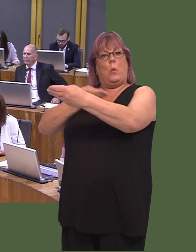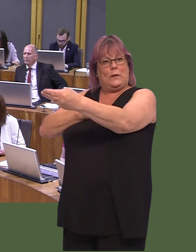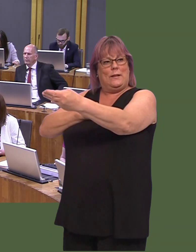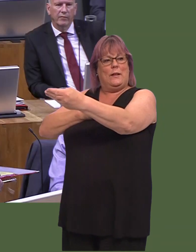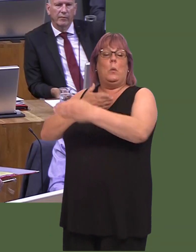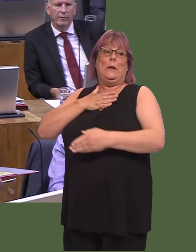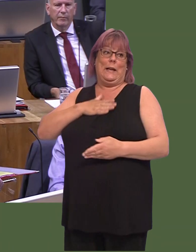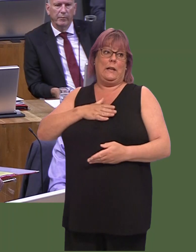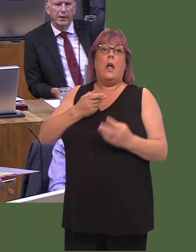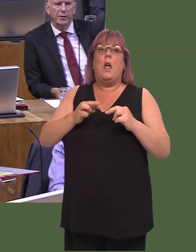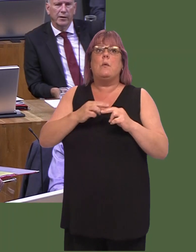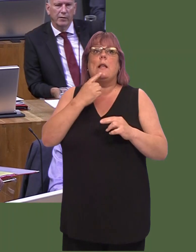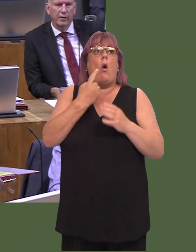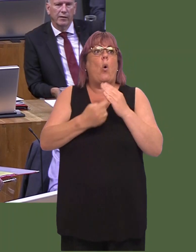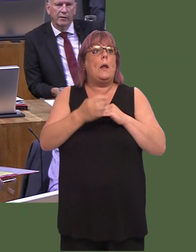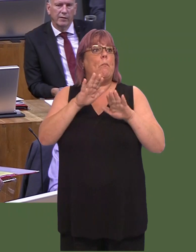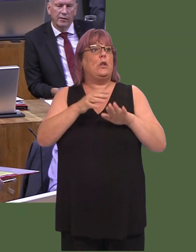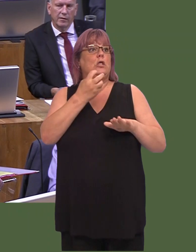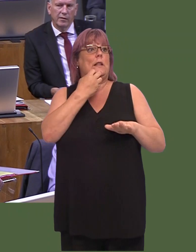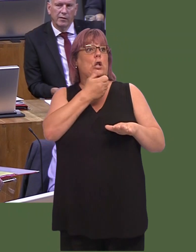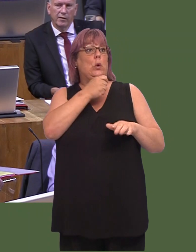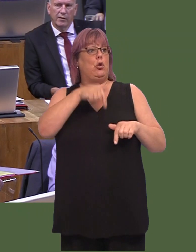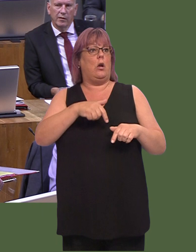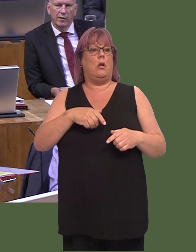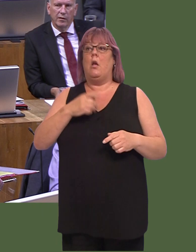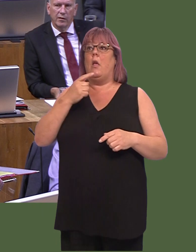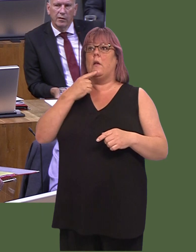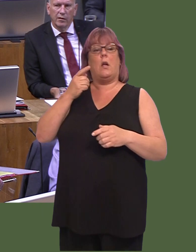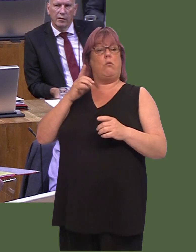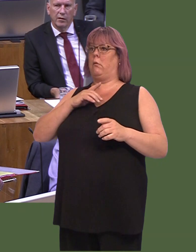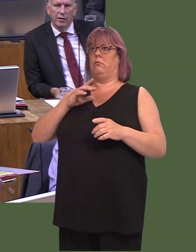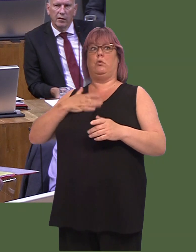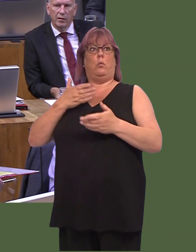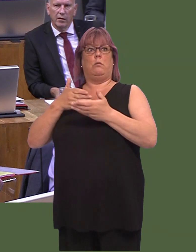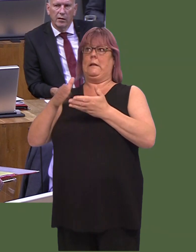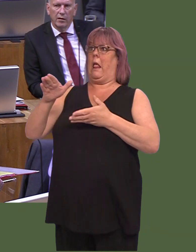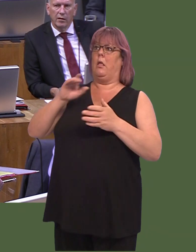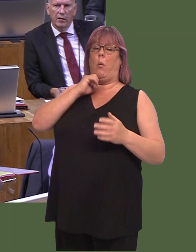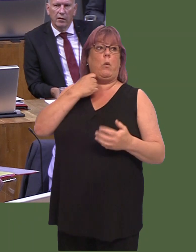If we actually say to other countries, 'Only steel from Britain is allowed to be used in Britain', they'll say, 'Toughóyou're not entering our markets either.'